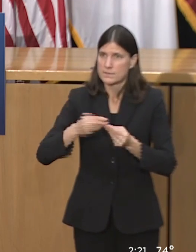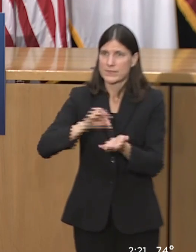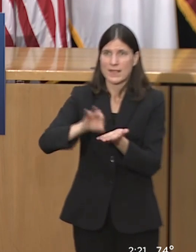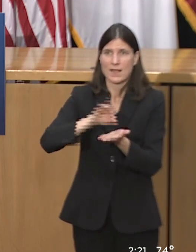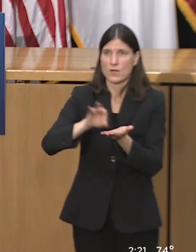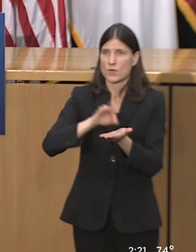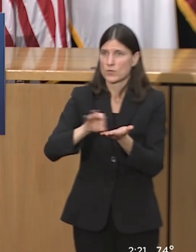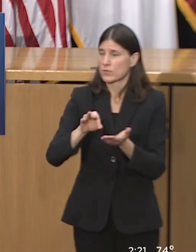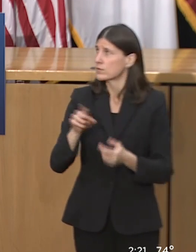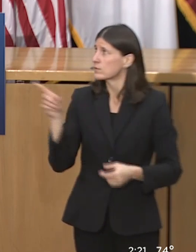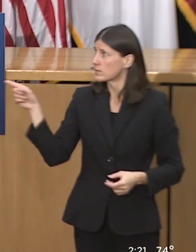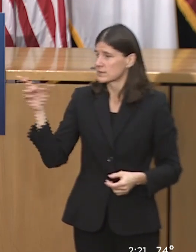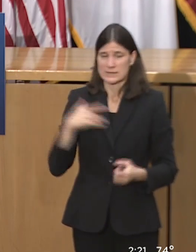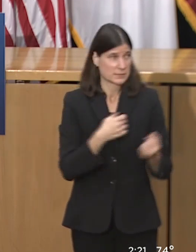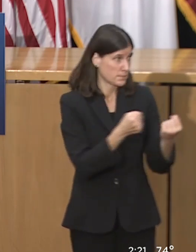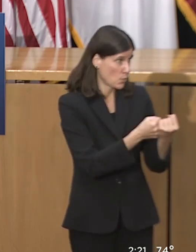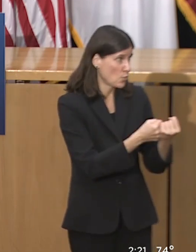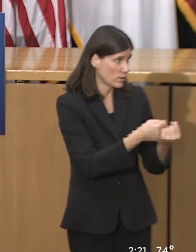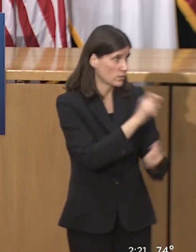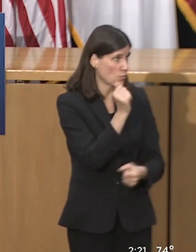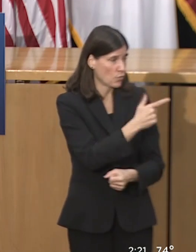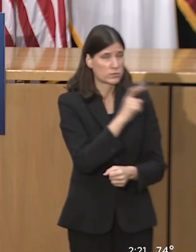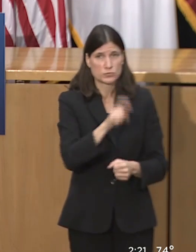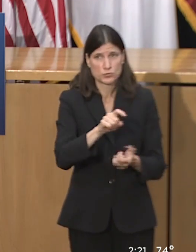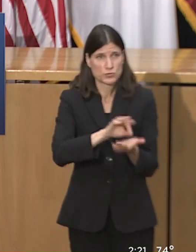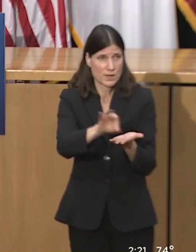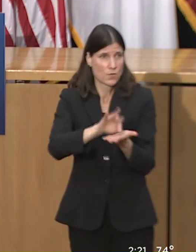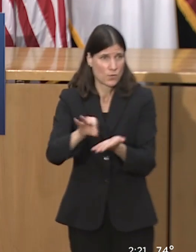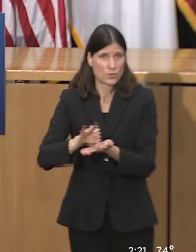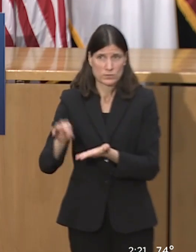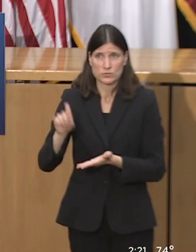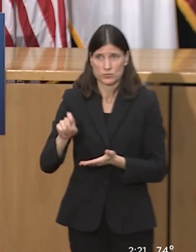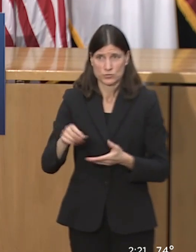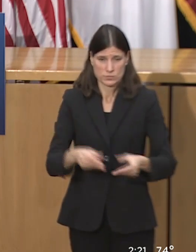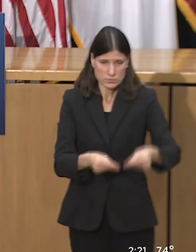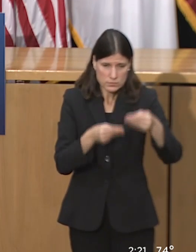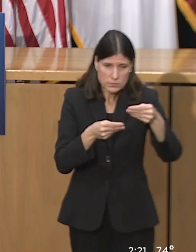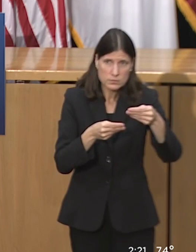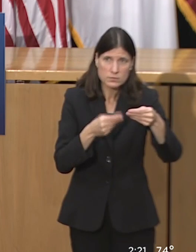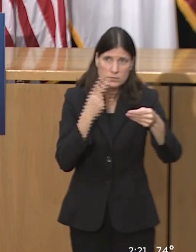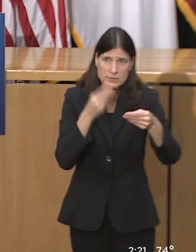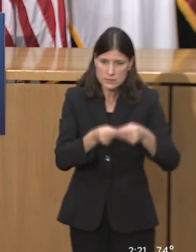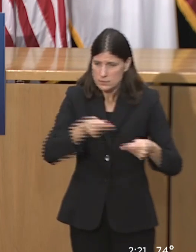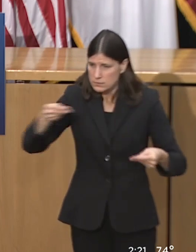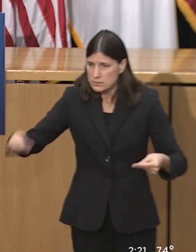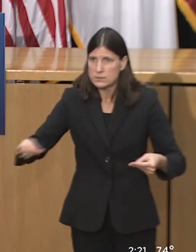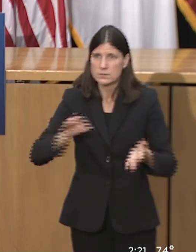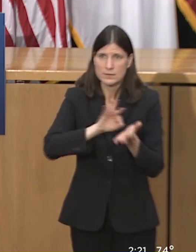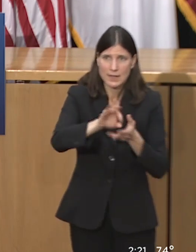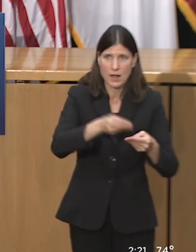ACROSS A NUMBER OF STATES COUNTING VOTES. I SUPPORT THAT.